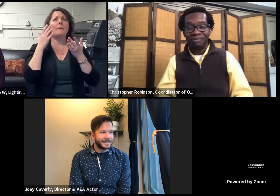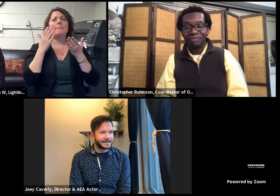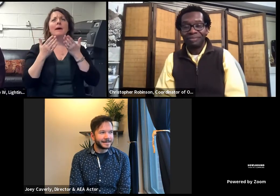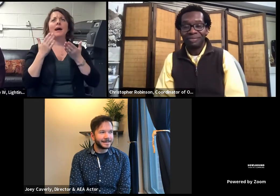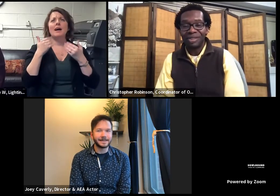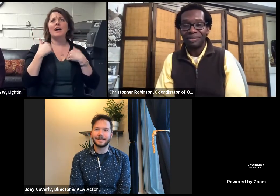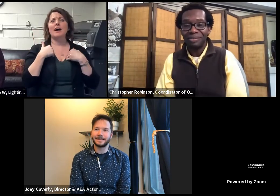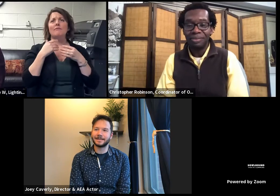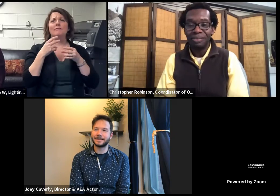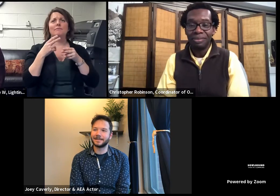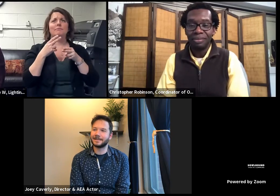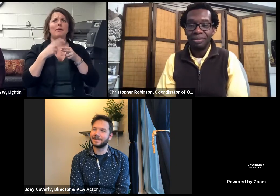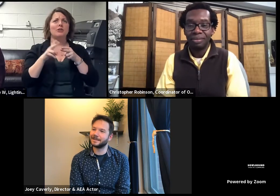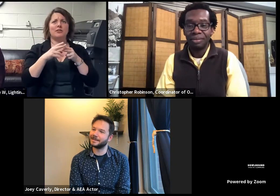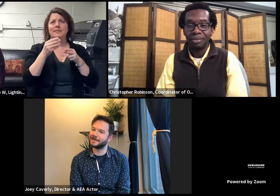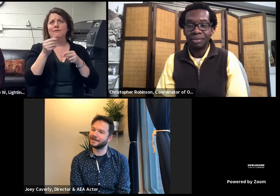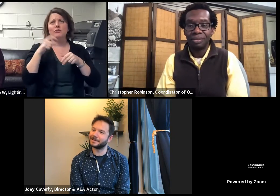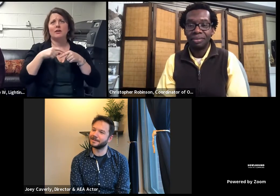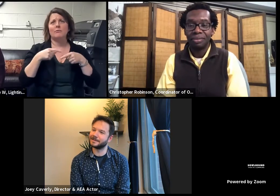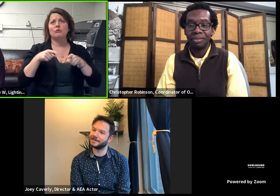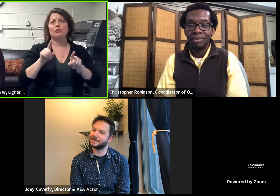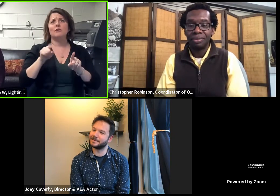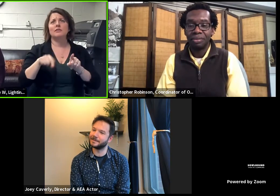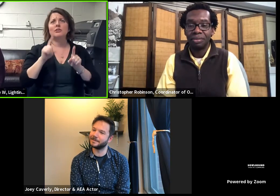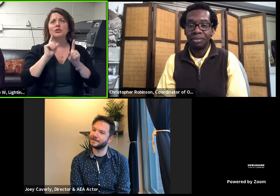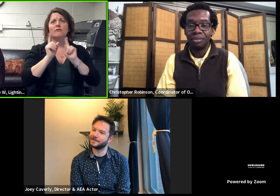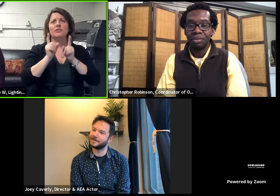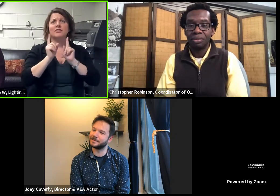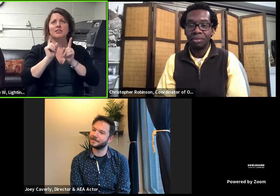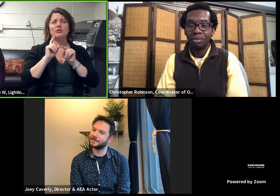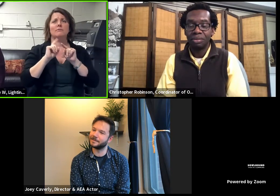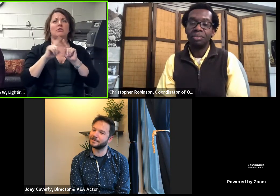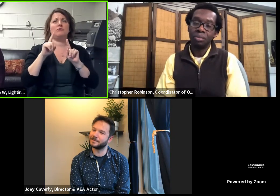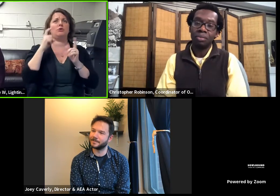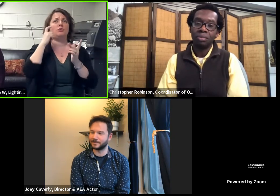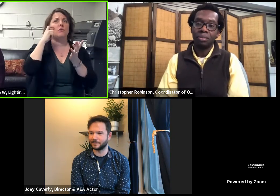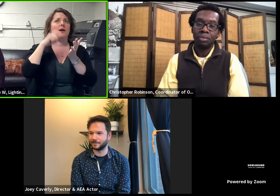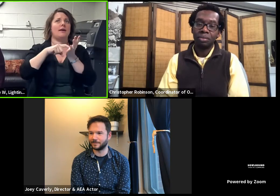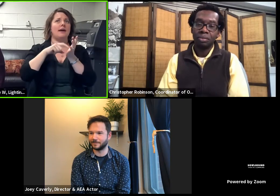Annie. This is Annie. Maybe I mentioned it a few times during this conversation,